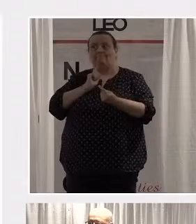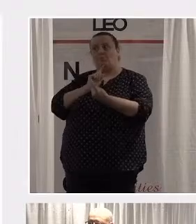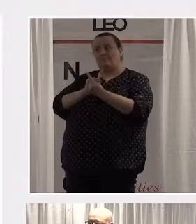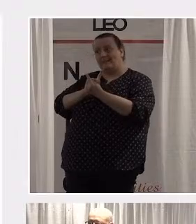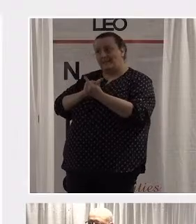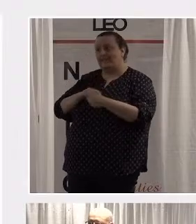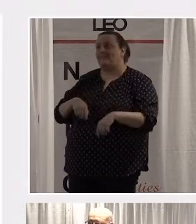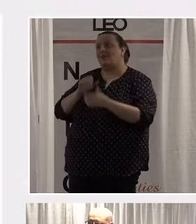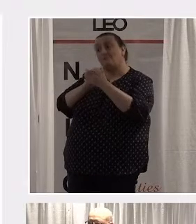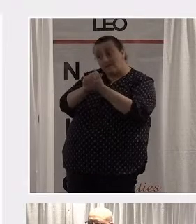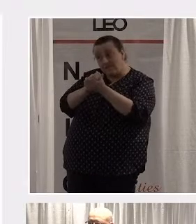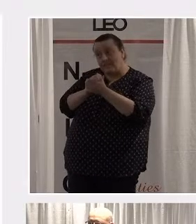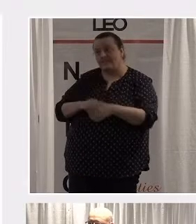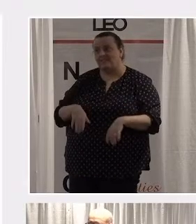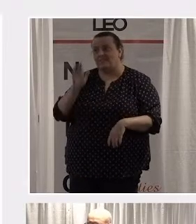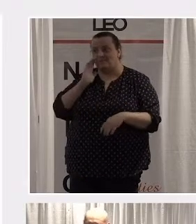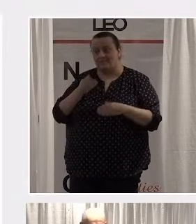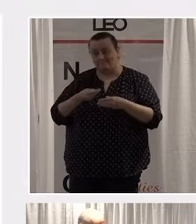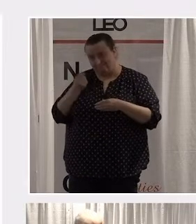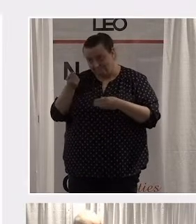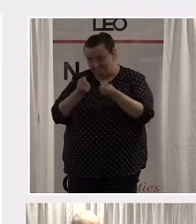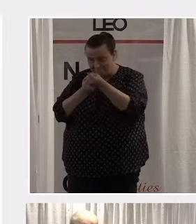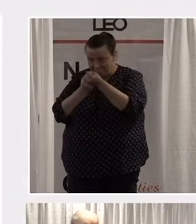AND WE'LL START YOU ON YOUR JOURNEY.